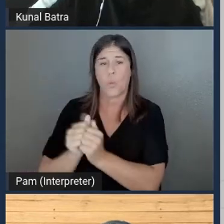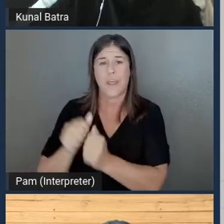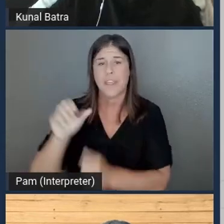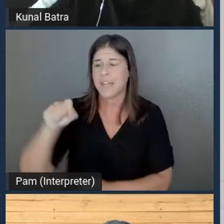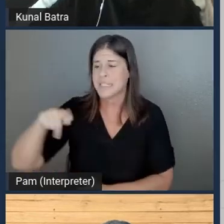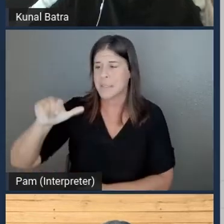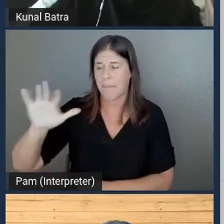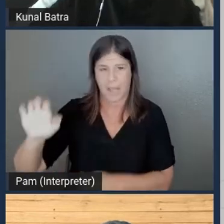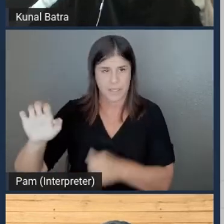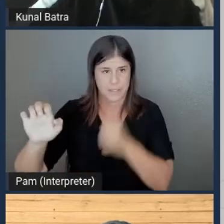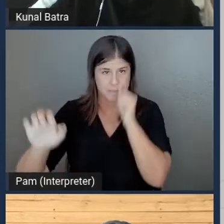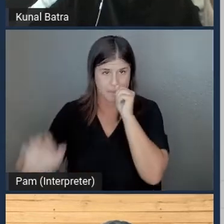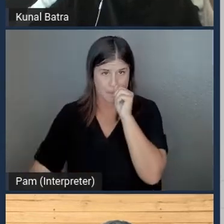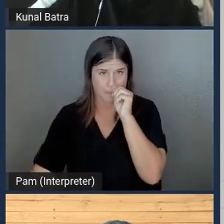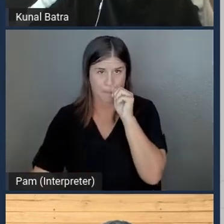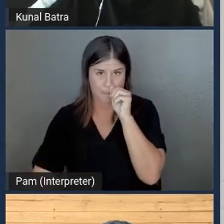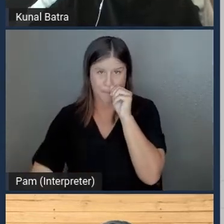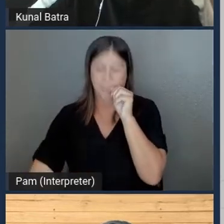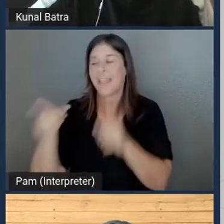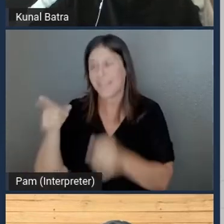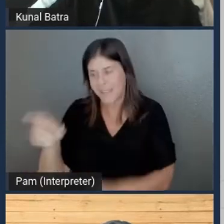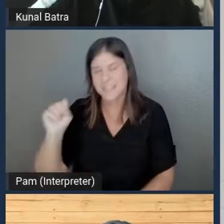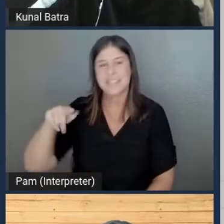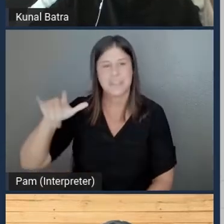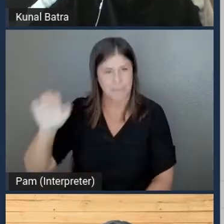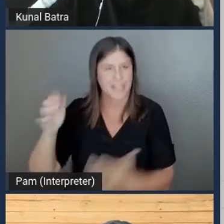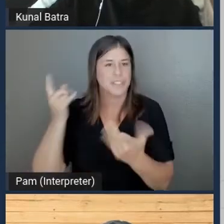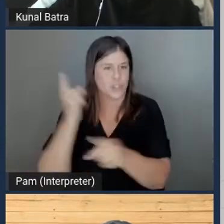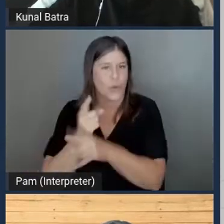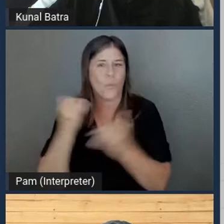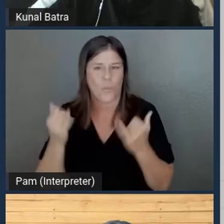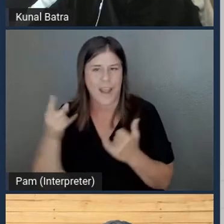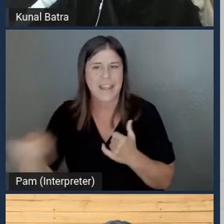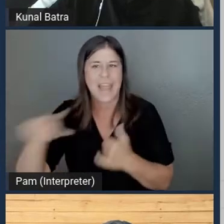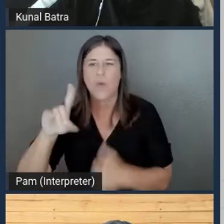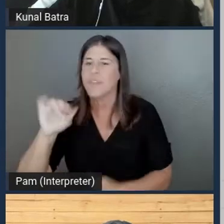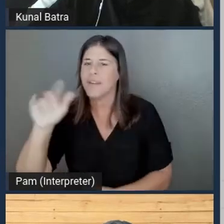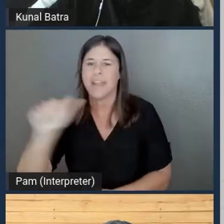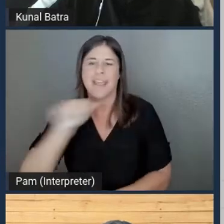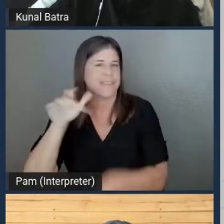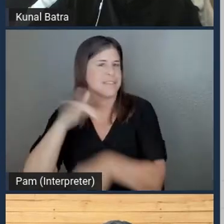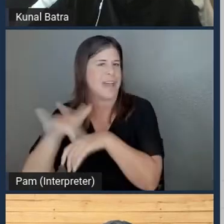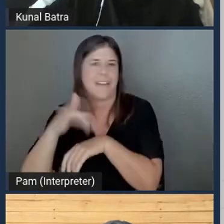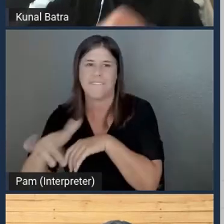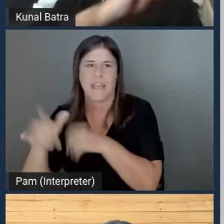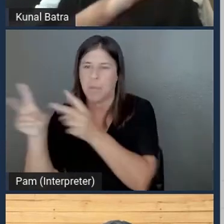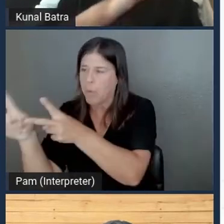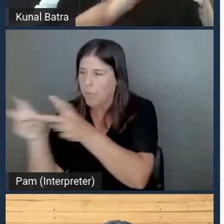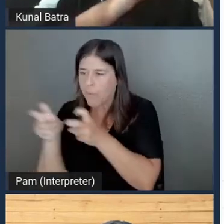And this is SPICE. So right now, the data is not available to be used in...